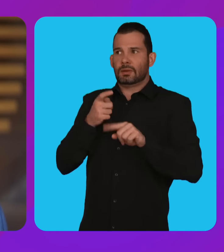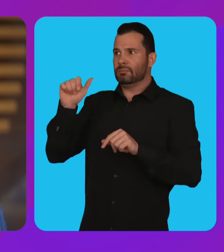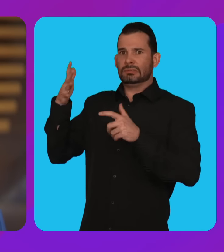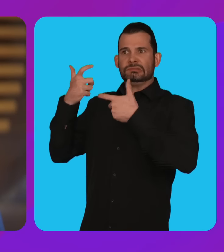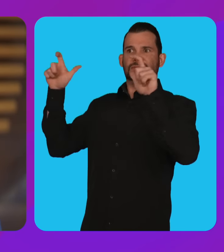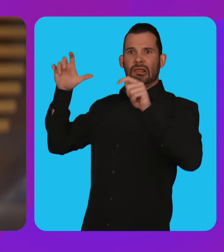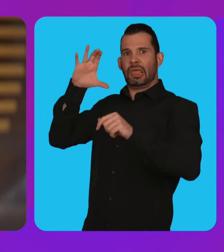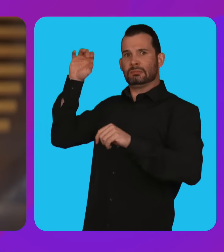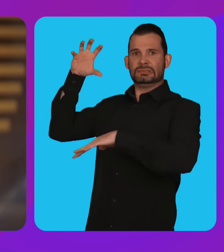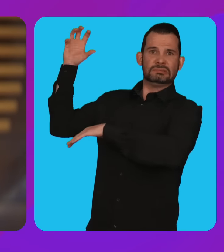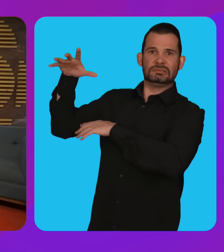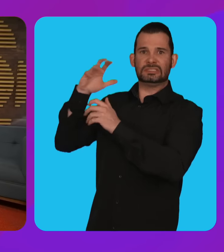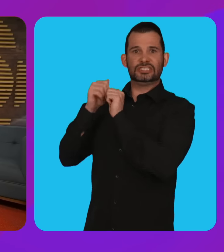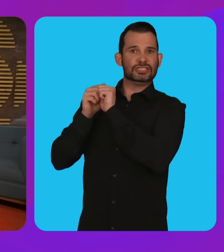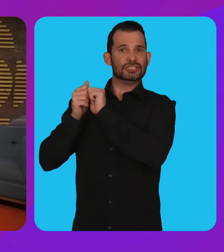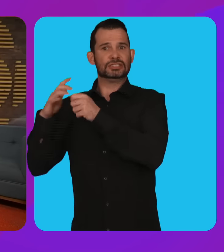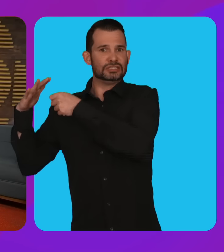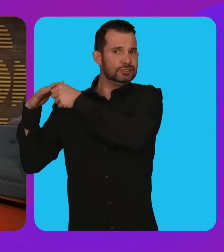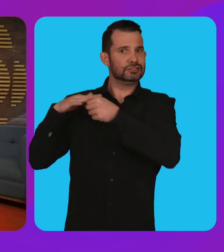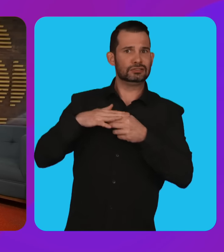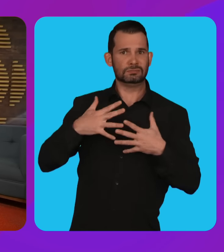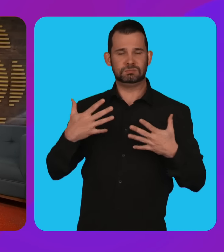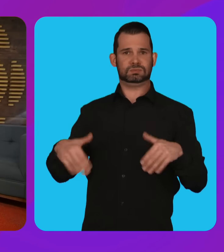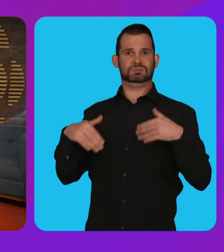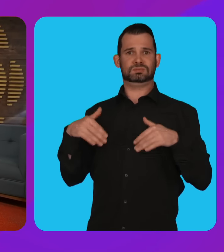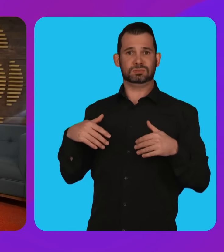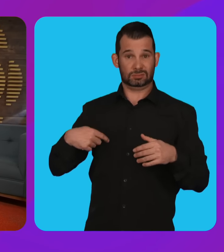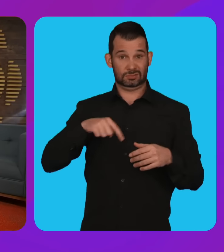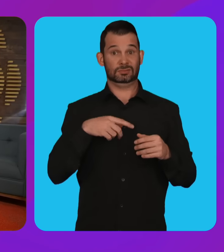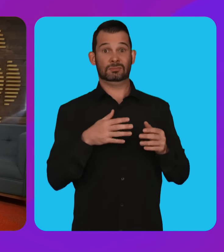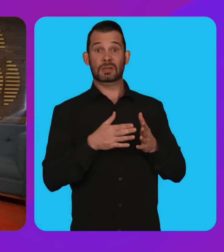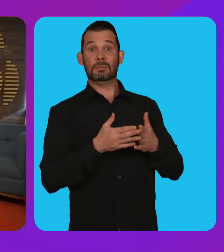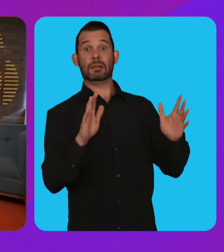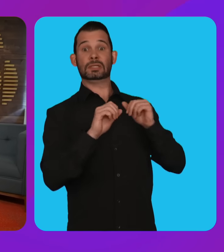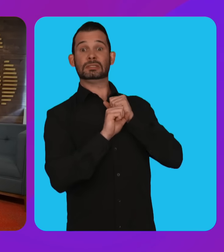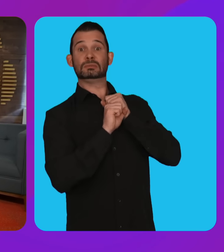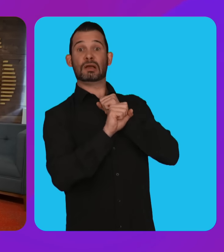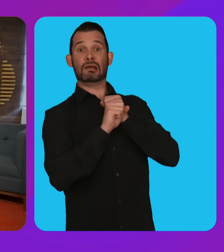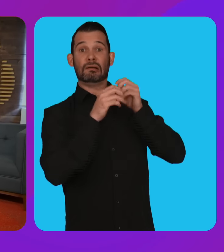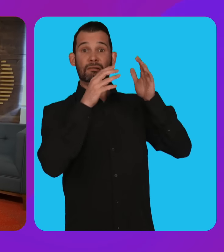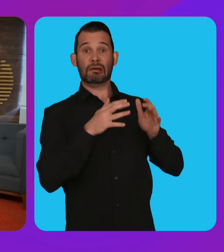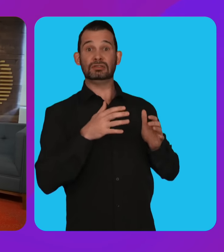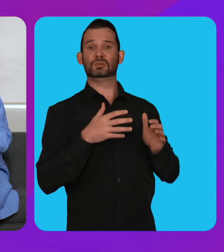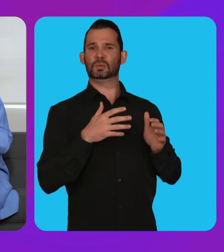unfair competition from digital giants,